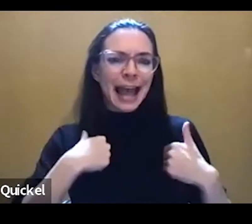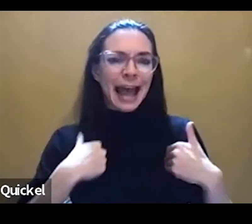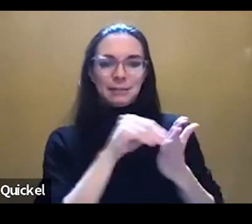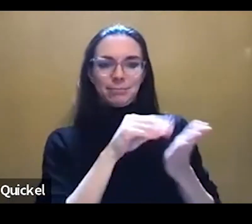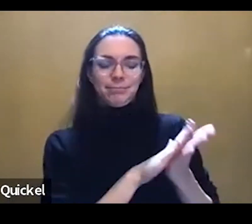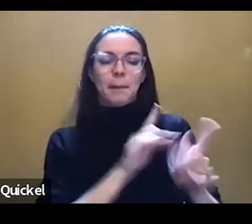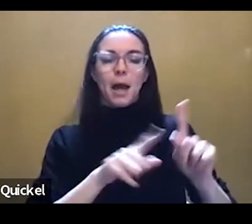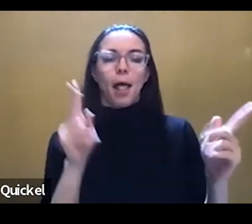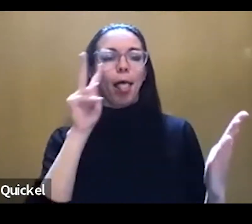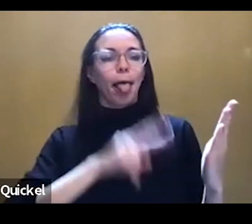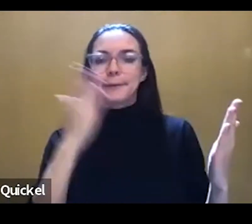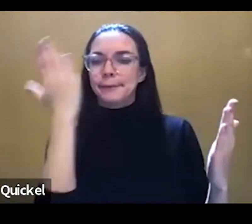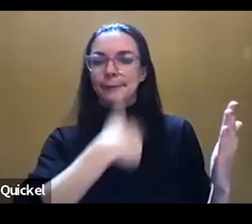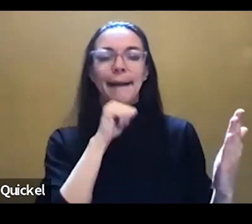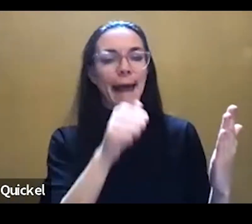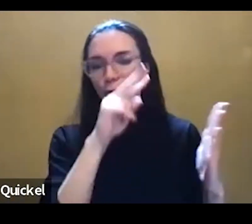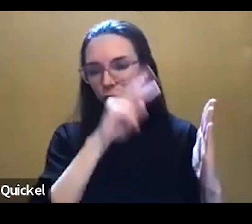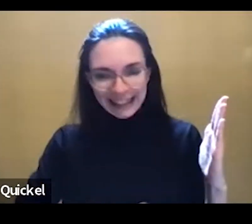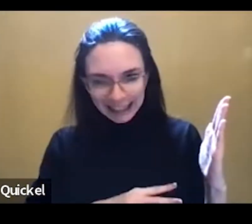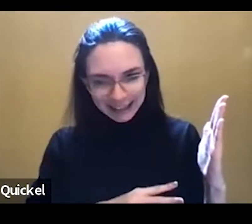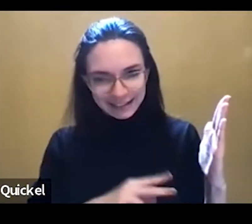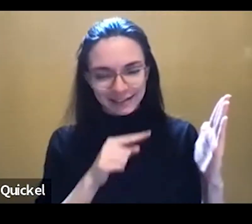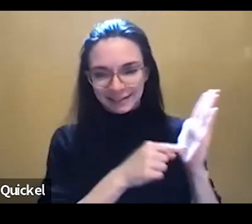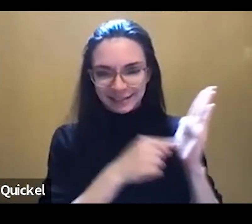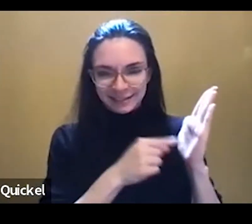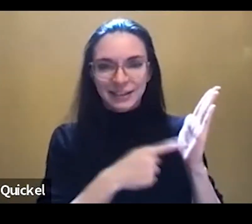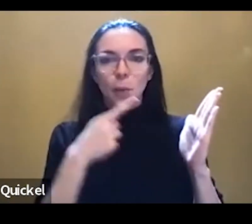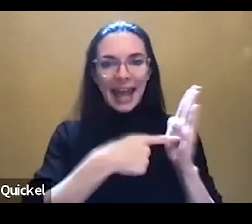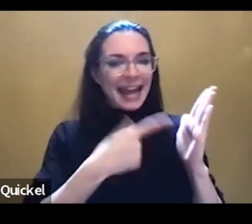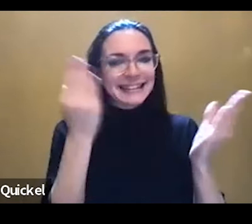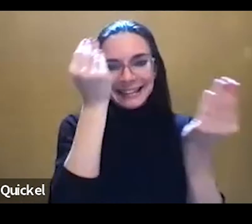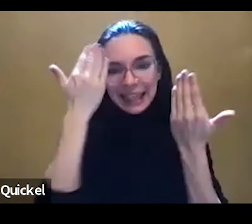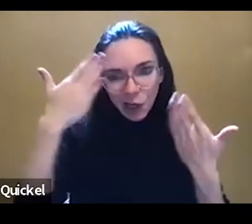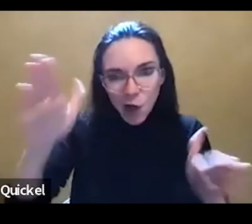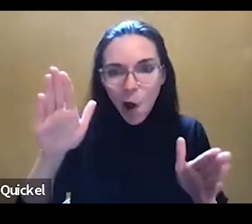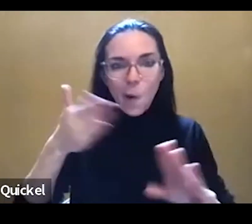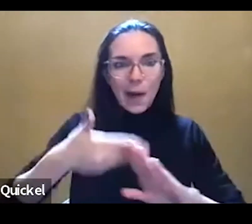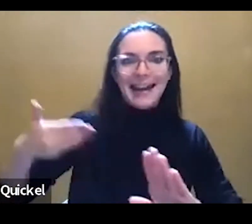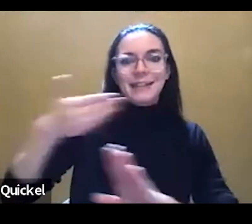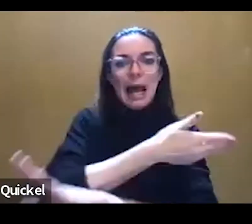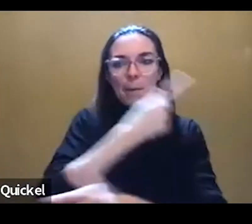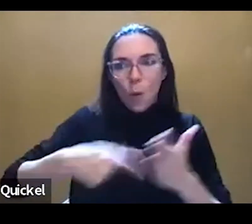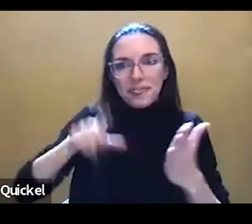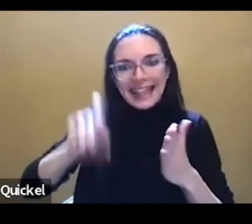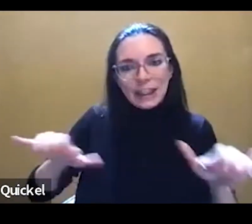weren't actually reading it very much so they didn't always know ahead of time what they needed to do to prepare, even though there